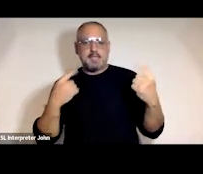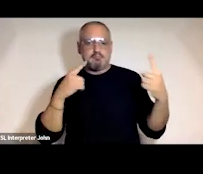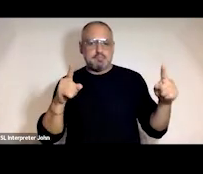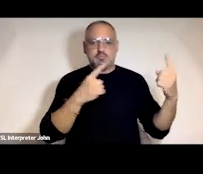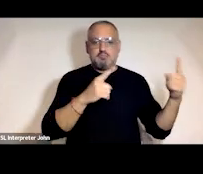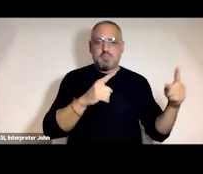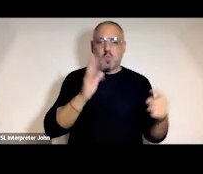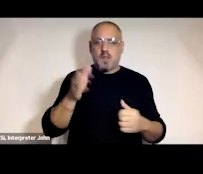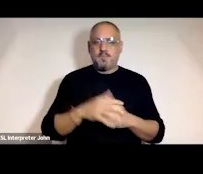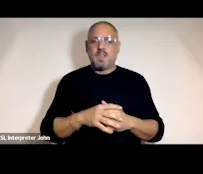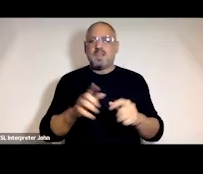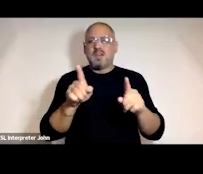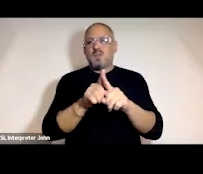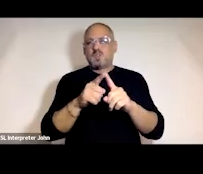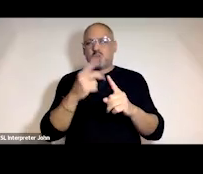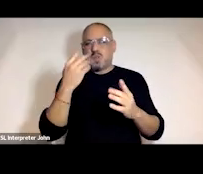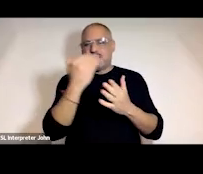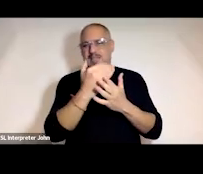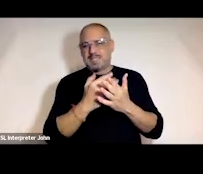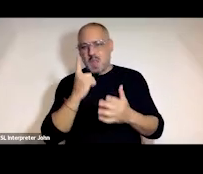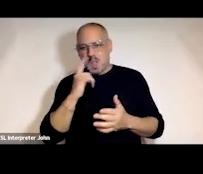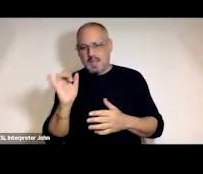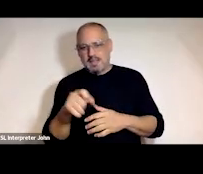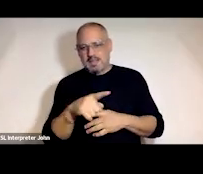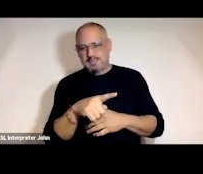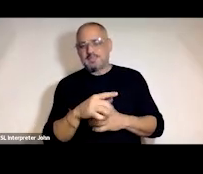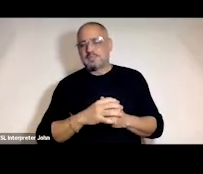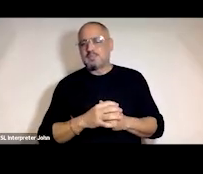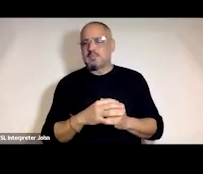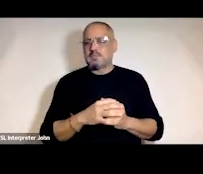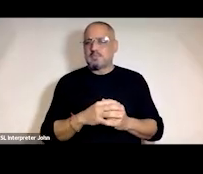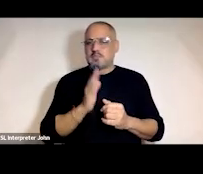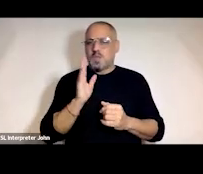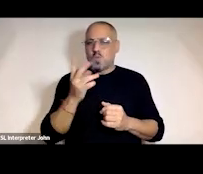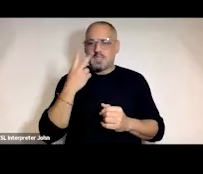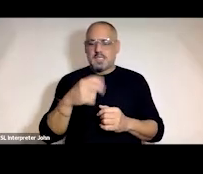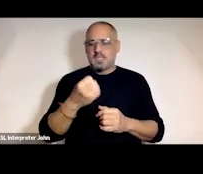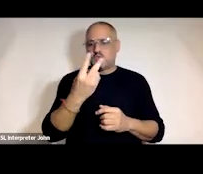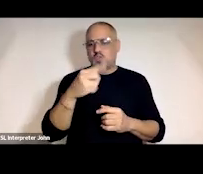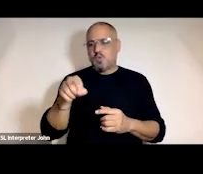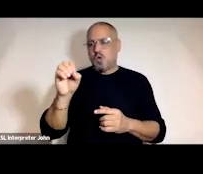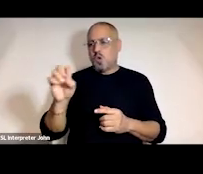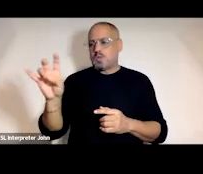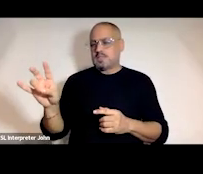and many of the listings look like that. So you see that 12.07 until 12.13